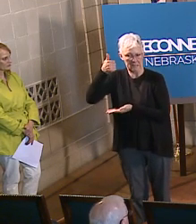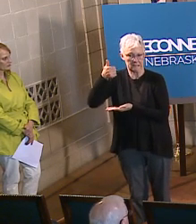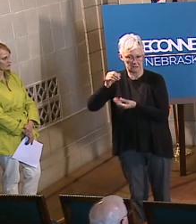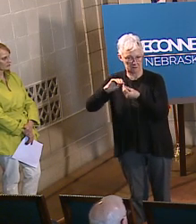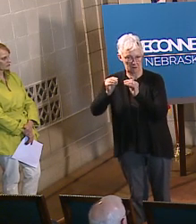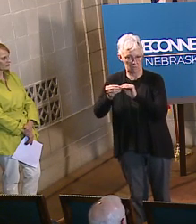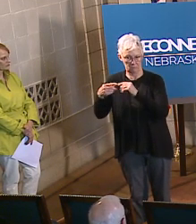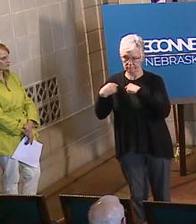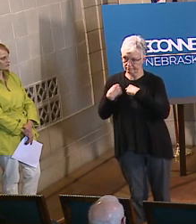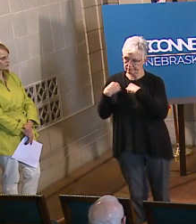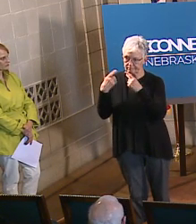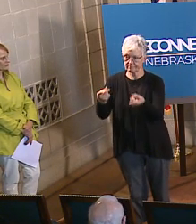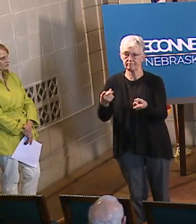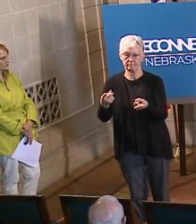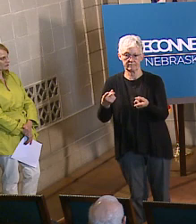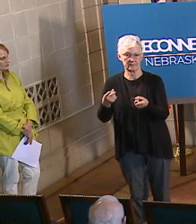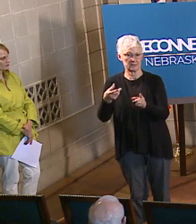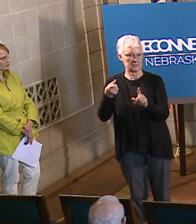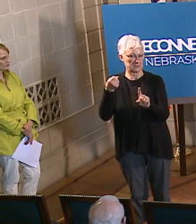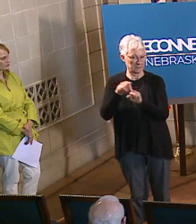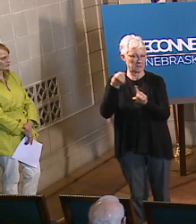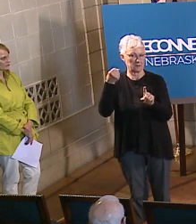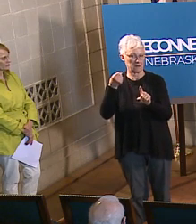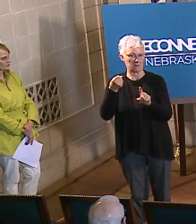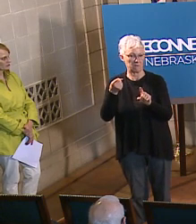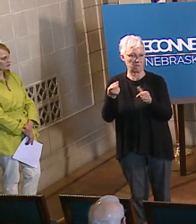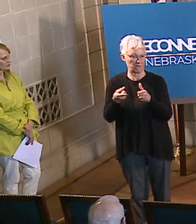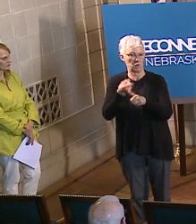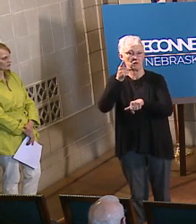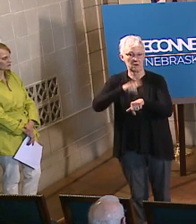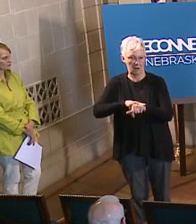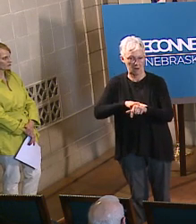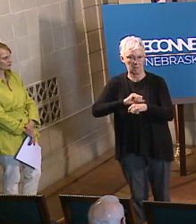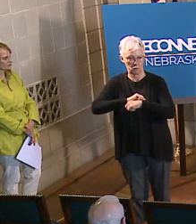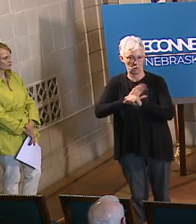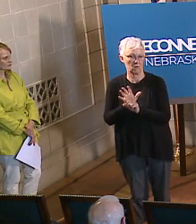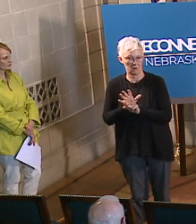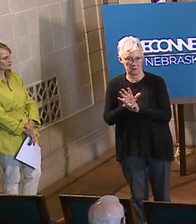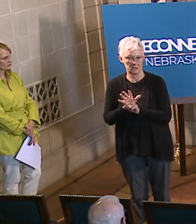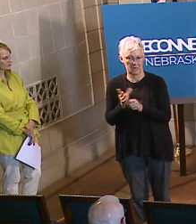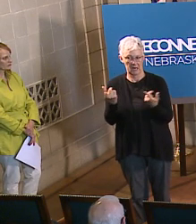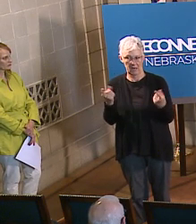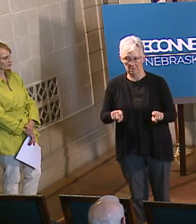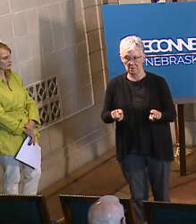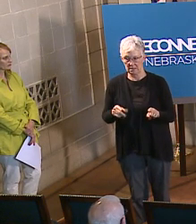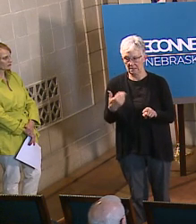WE HAVE BEEN THERE FOR OVER A WEEK NOW, AND THIS IS THE LOWEST